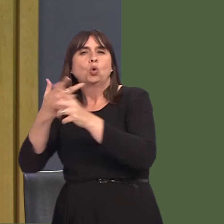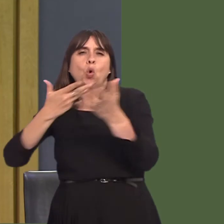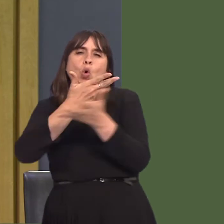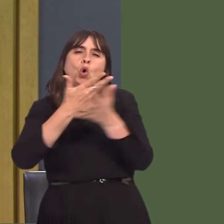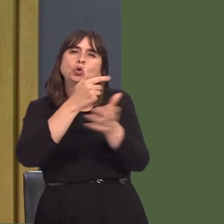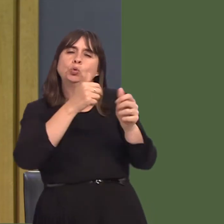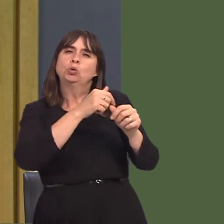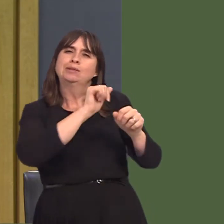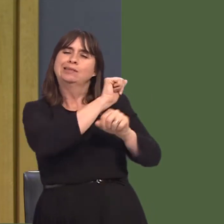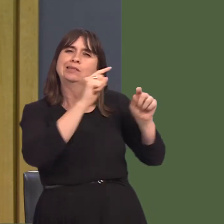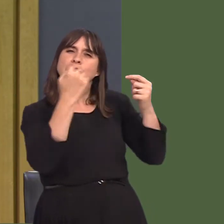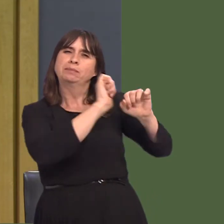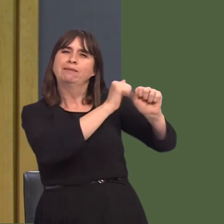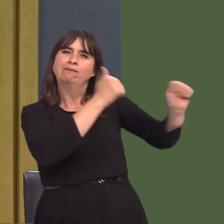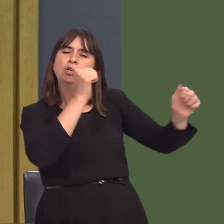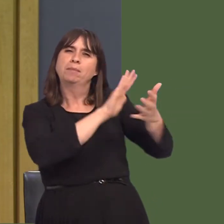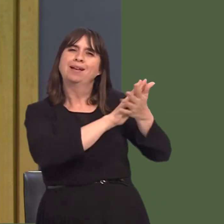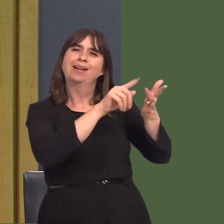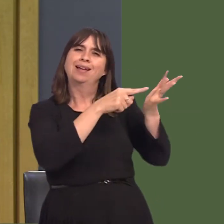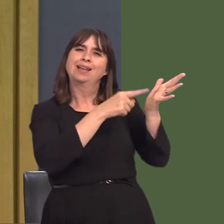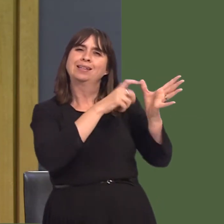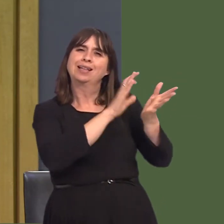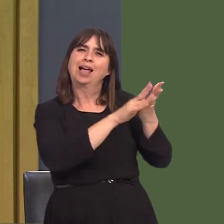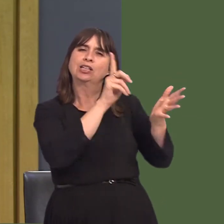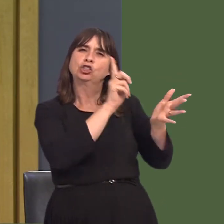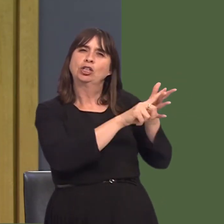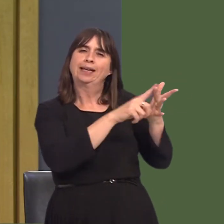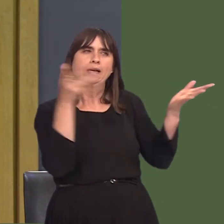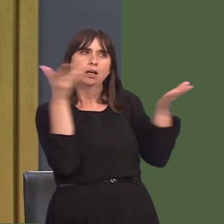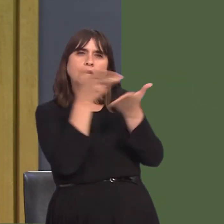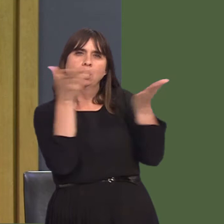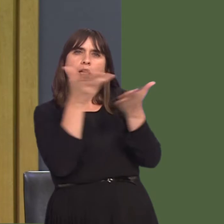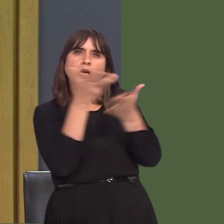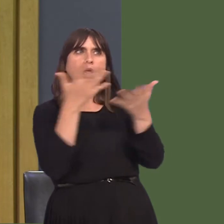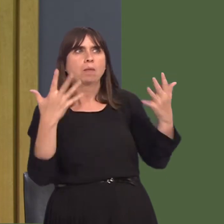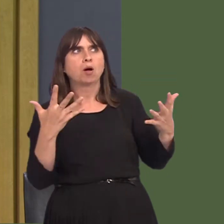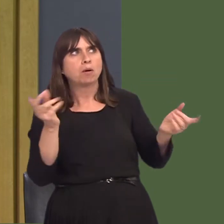funding package for Wylfa Newydd, and that the outcomes are currently hanging in the balance.